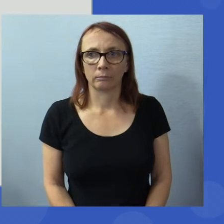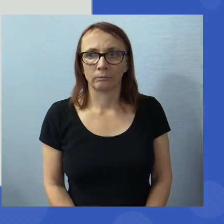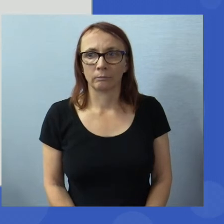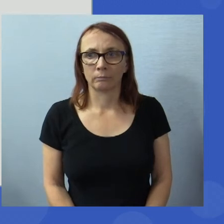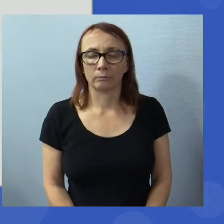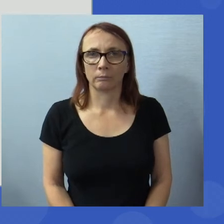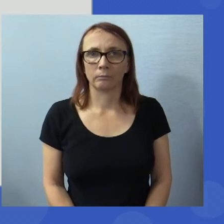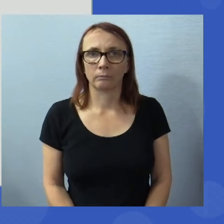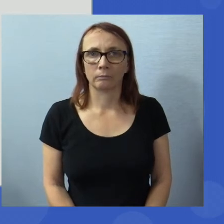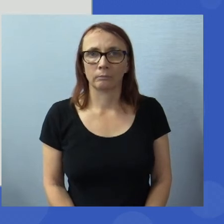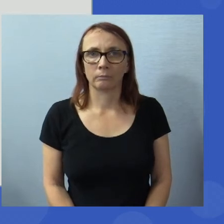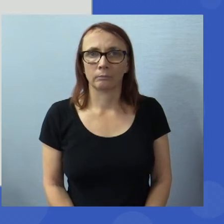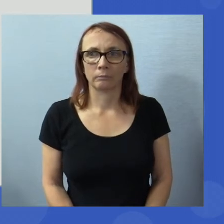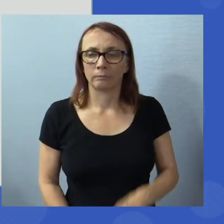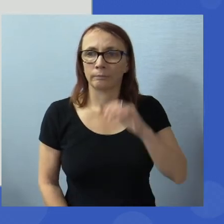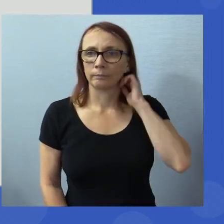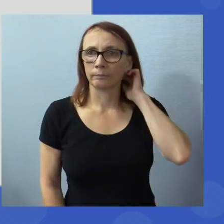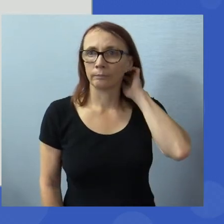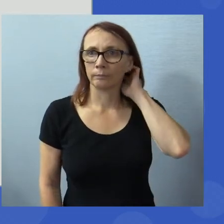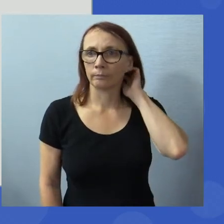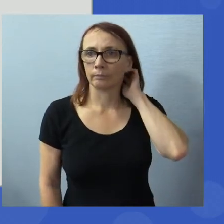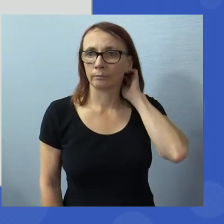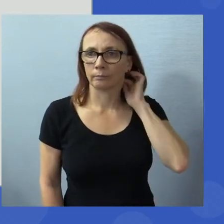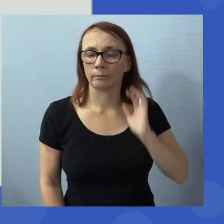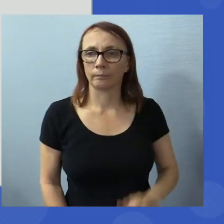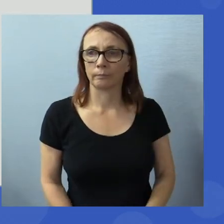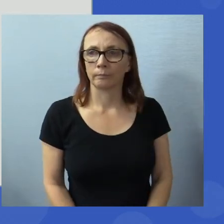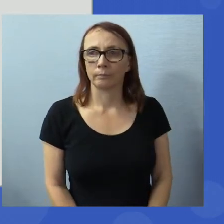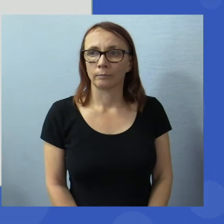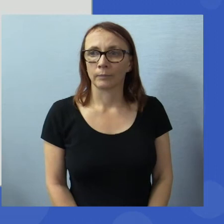okay a few more seconds if anybody wants to consider the statement and cast their